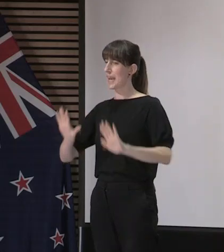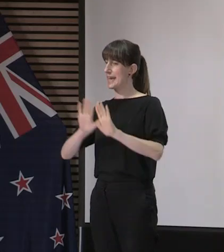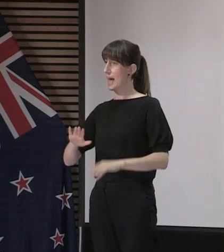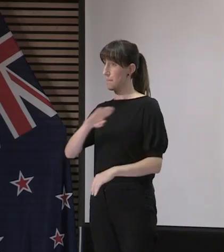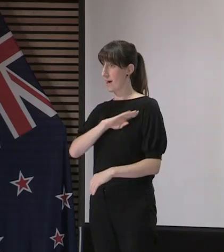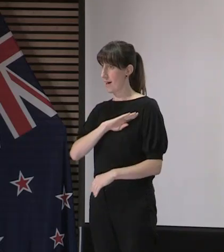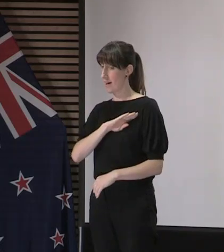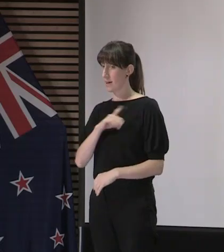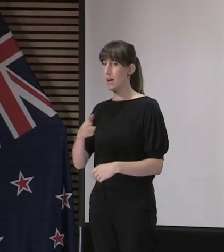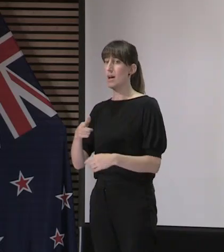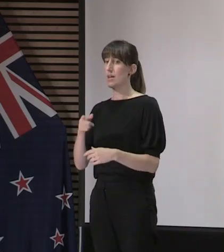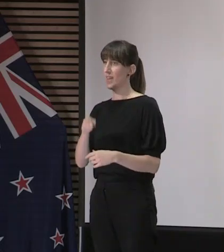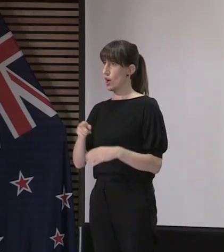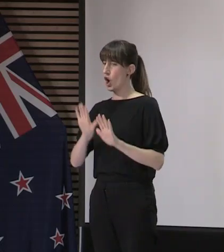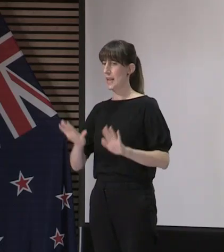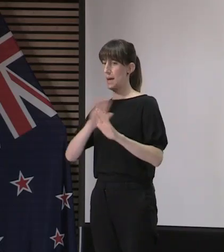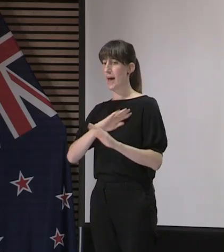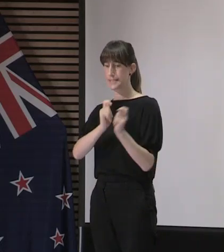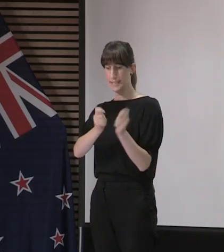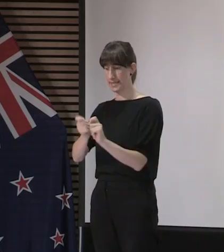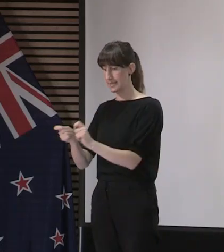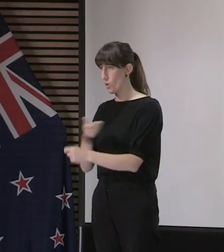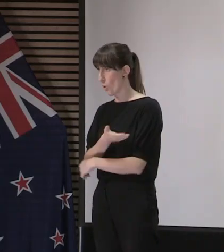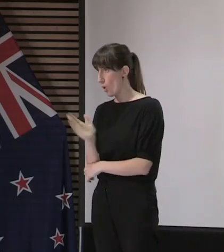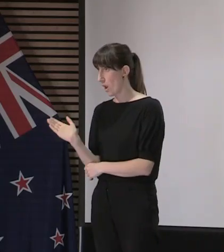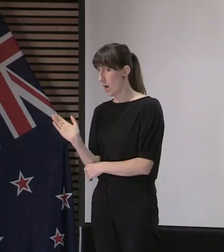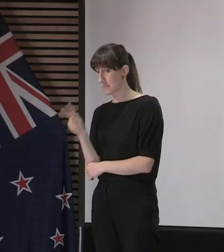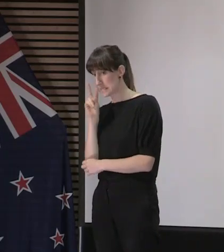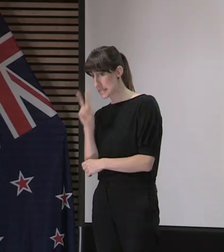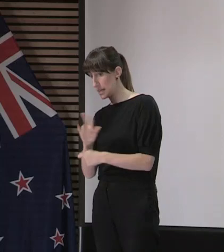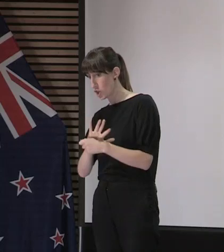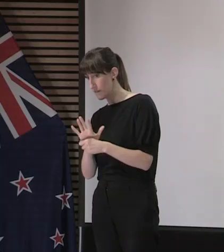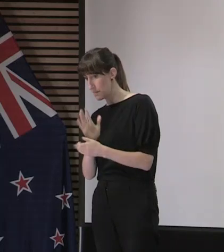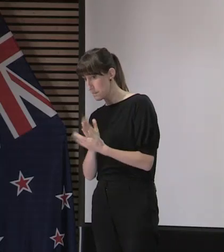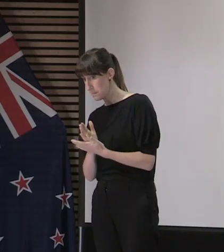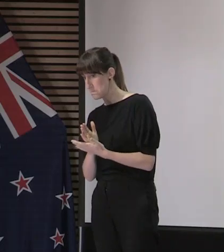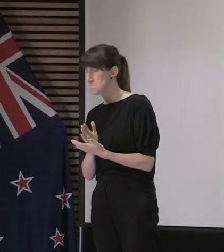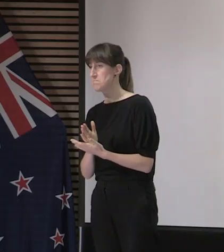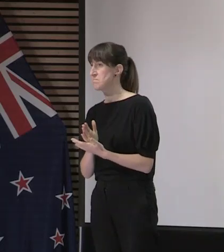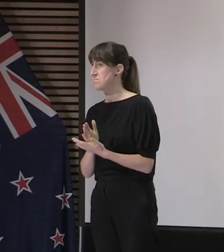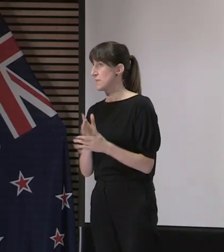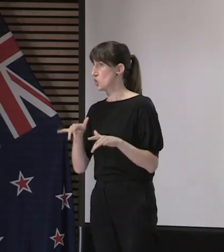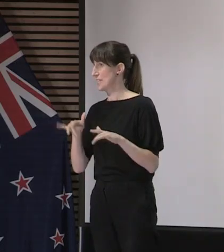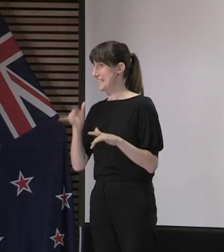I was pleased to see testing offered to all the people at that